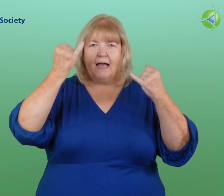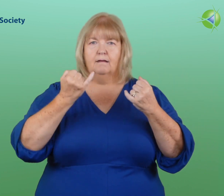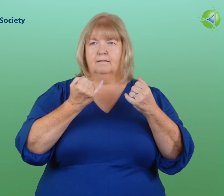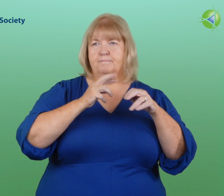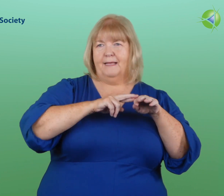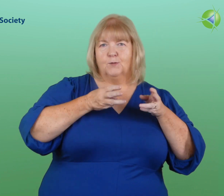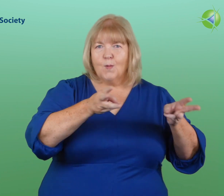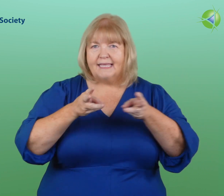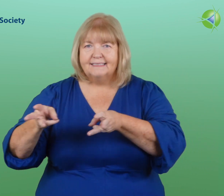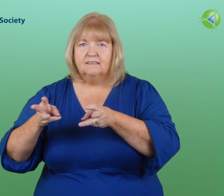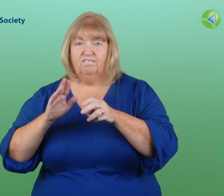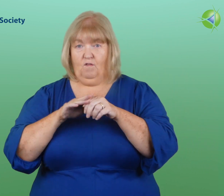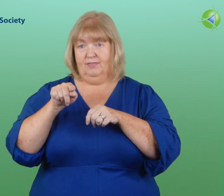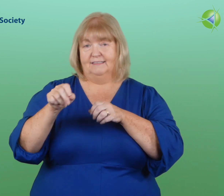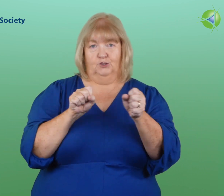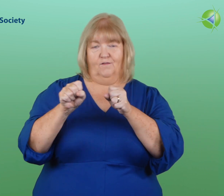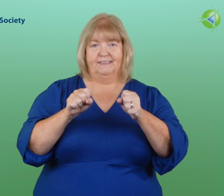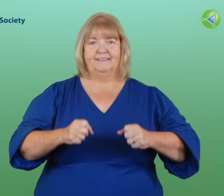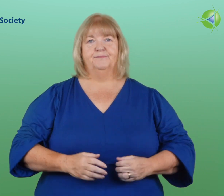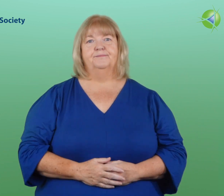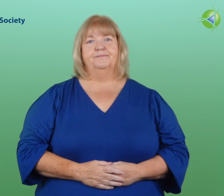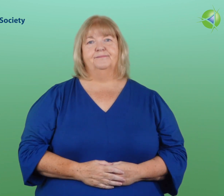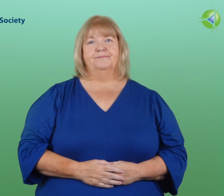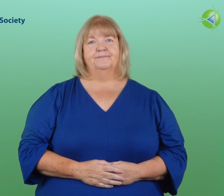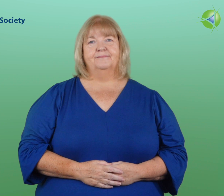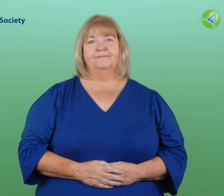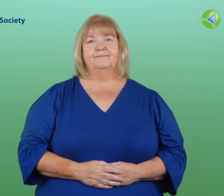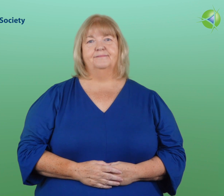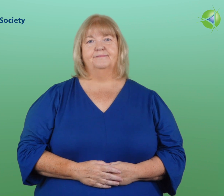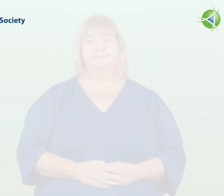encouraging innovation